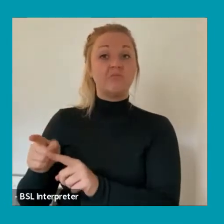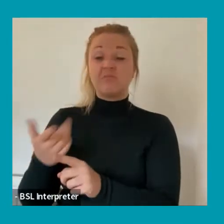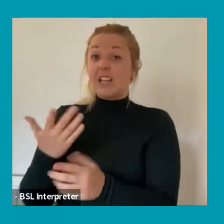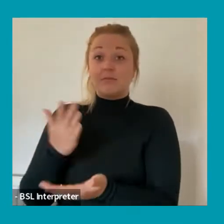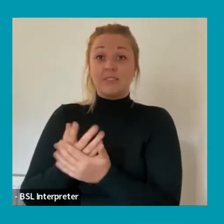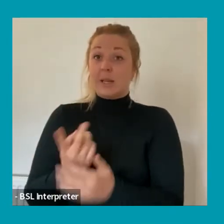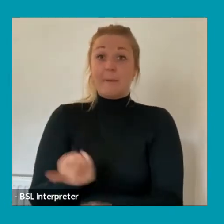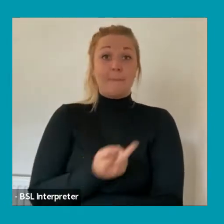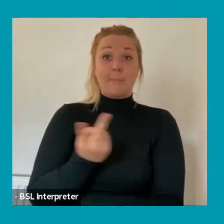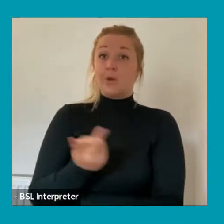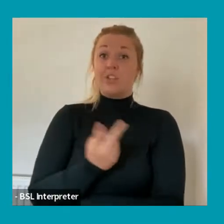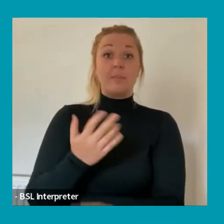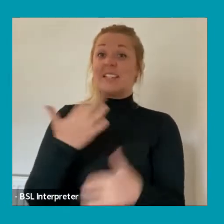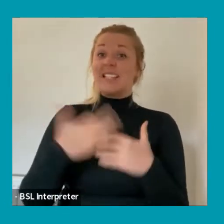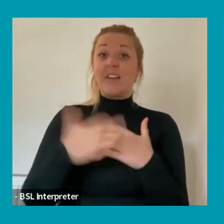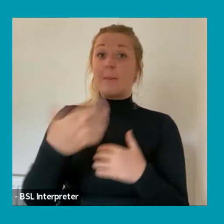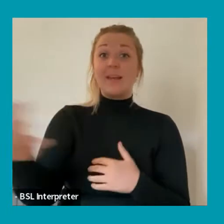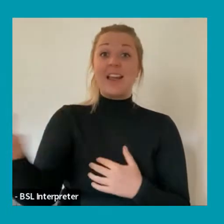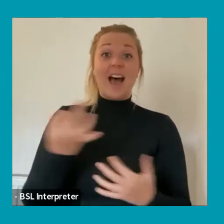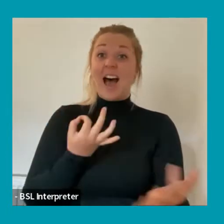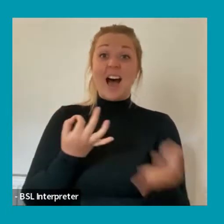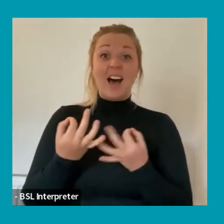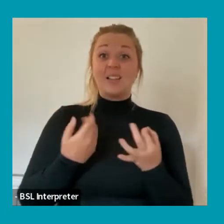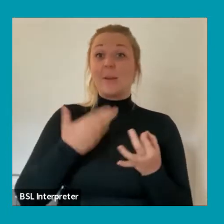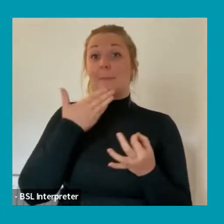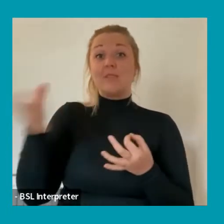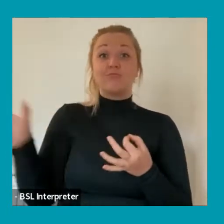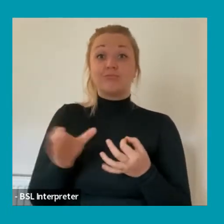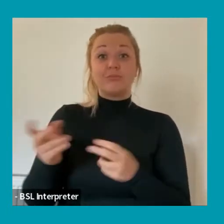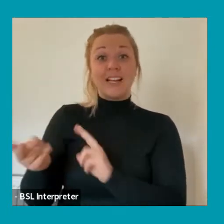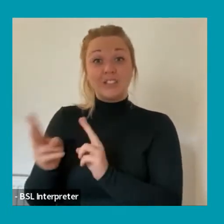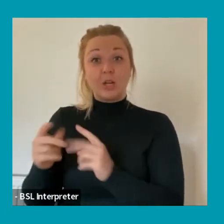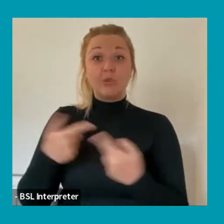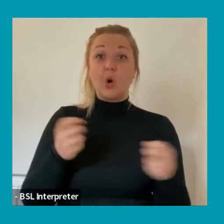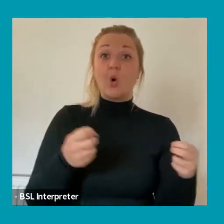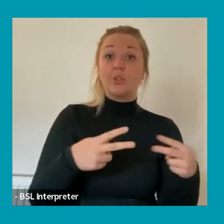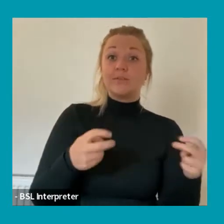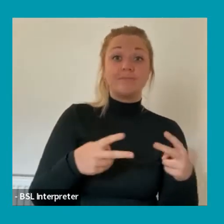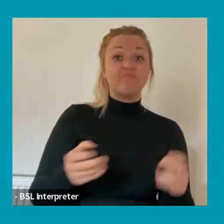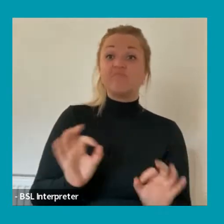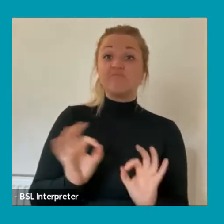We like to put them on as a matter of principle, anyway.